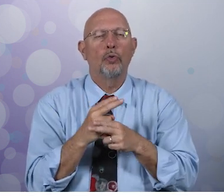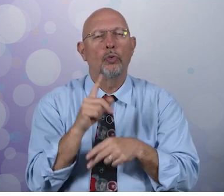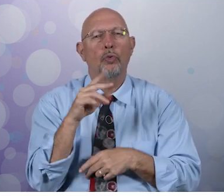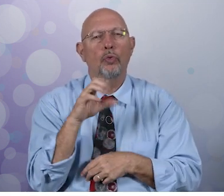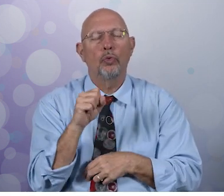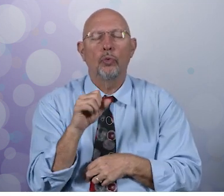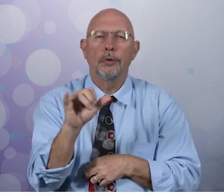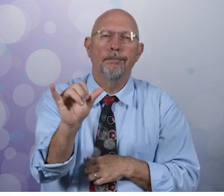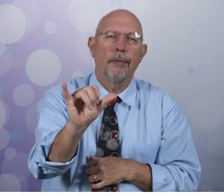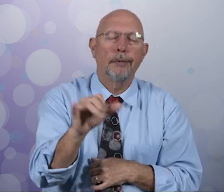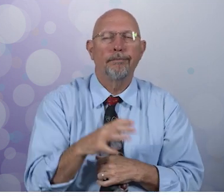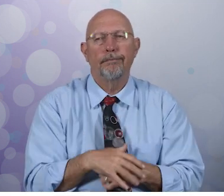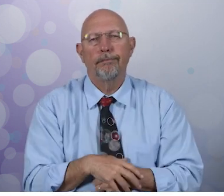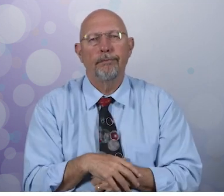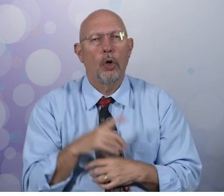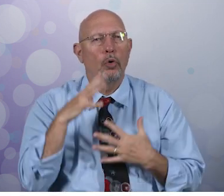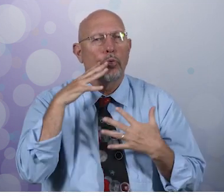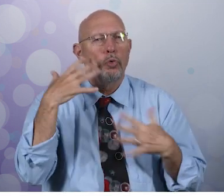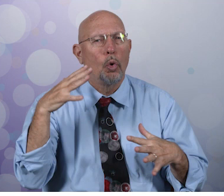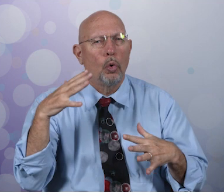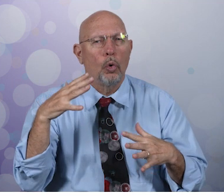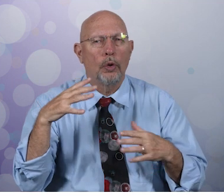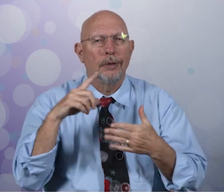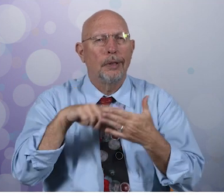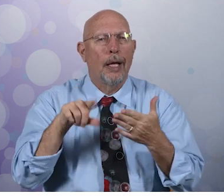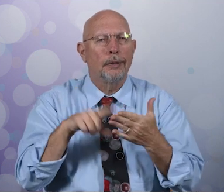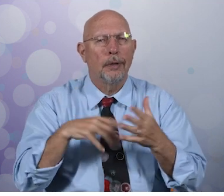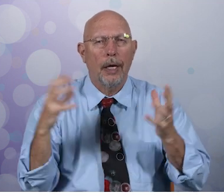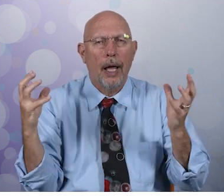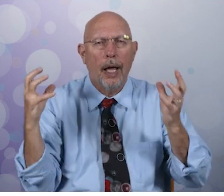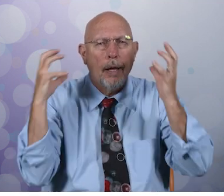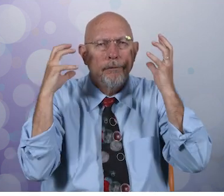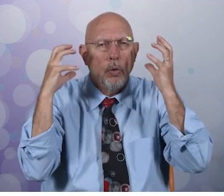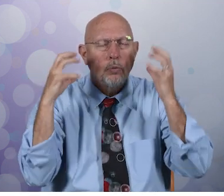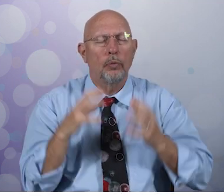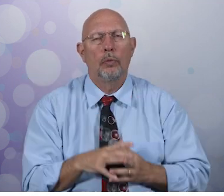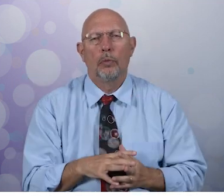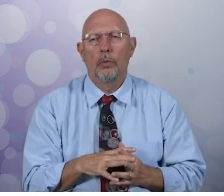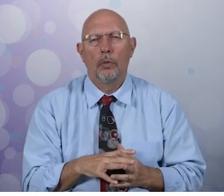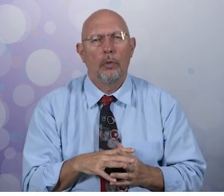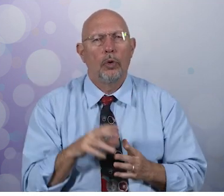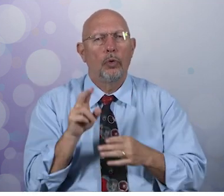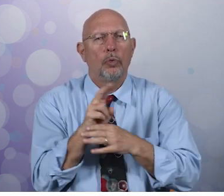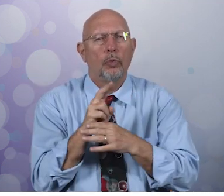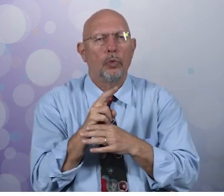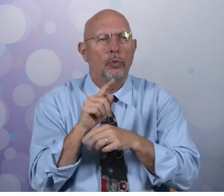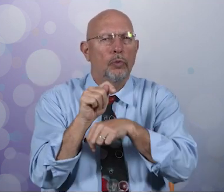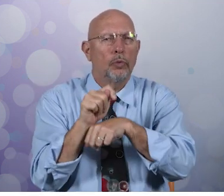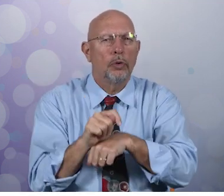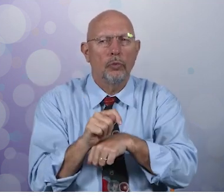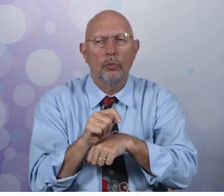such as noise canceling headphones, the use just a traditional or general calculator